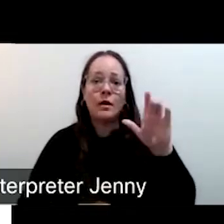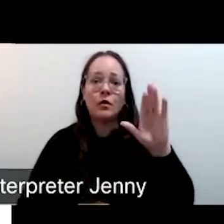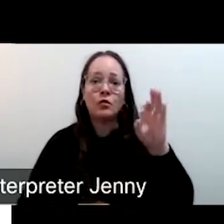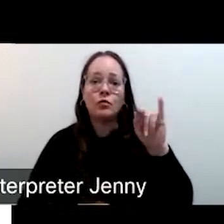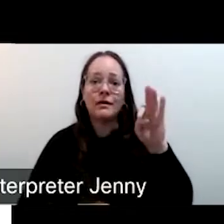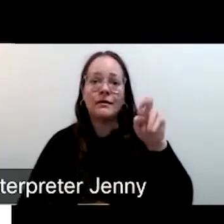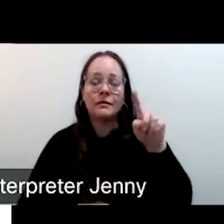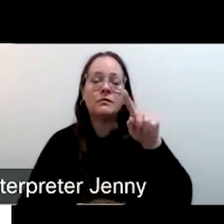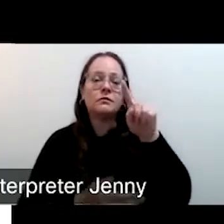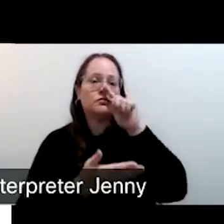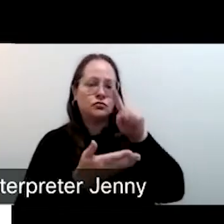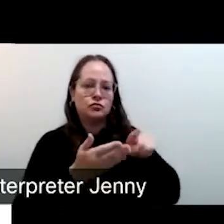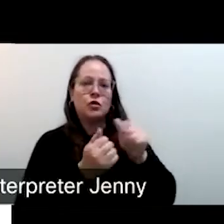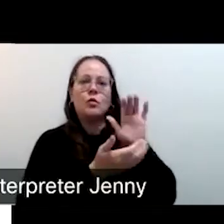Education’s website.